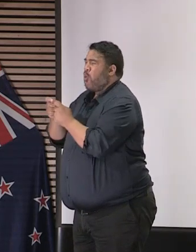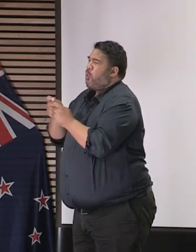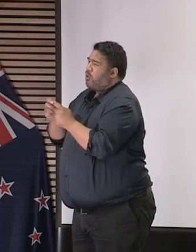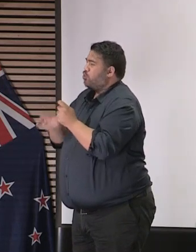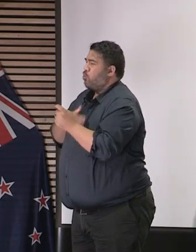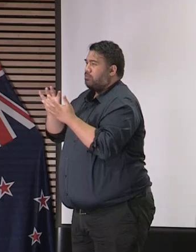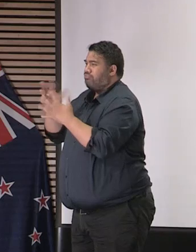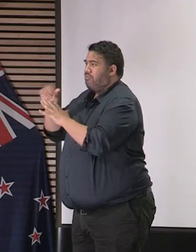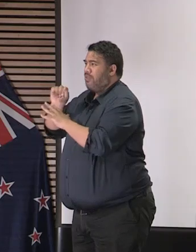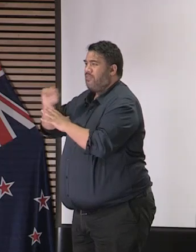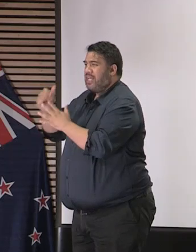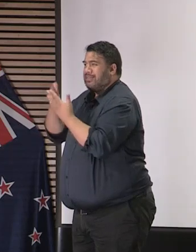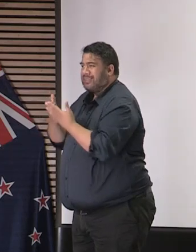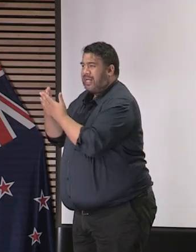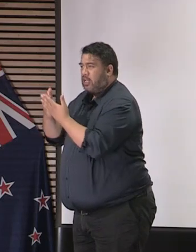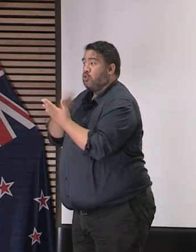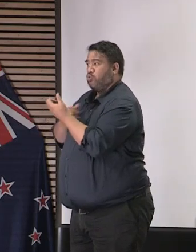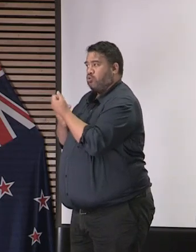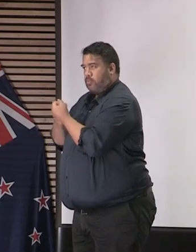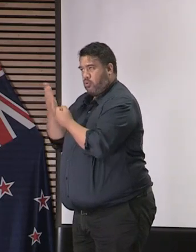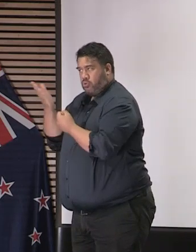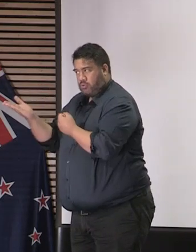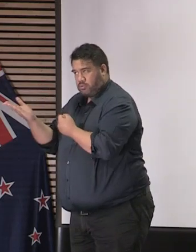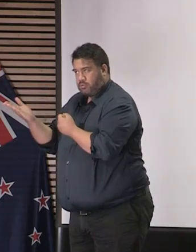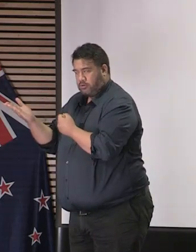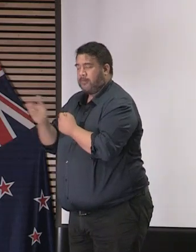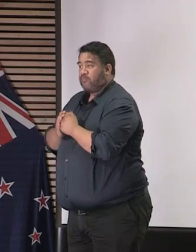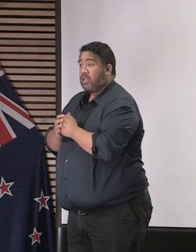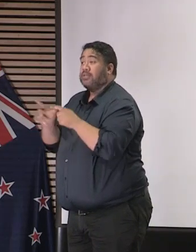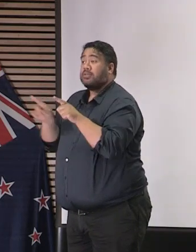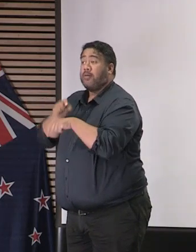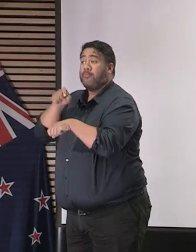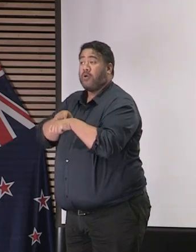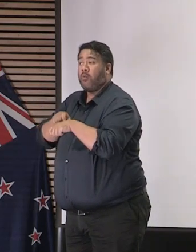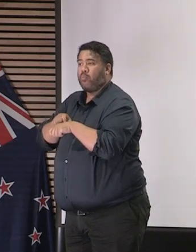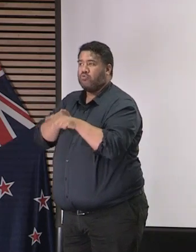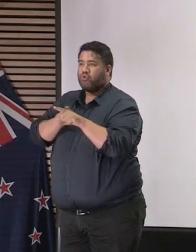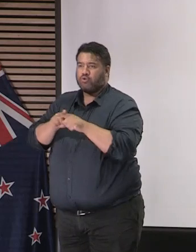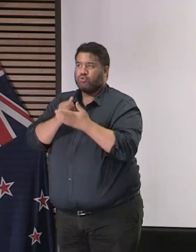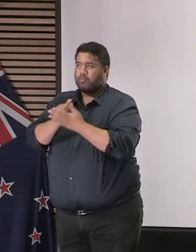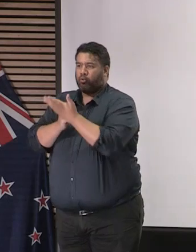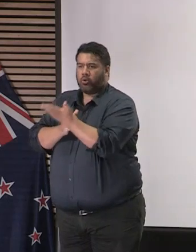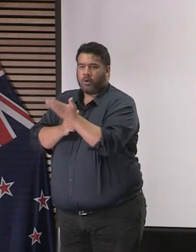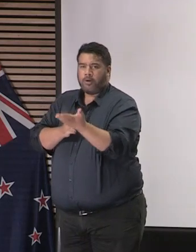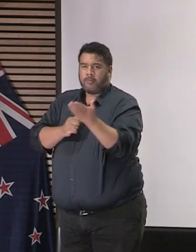school students who are working towards their NCEA because we want to minimise the amount of disruption that